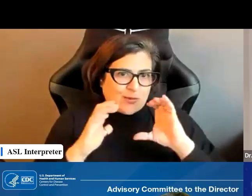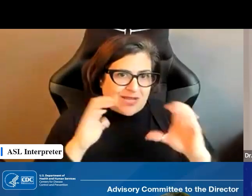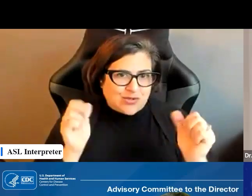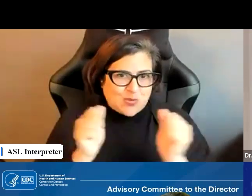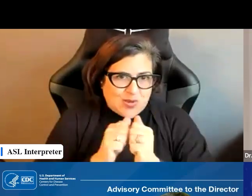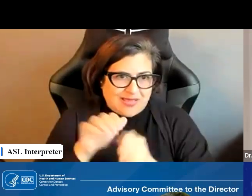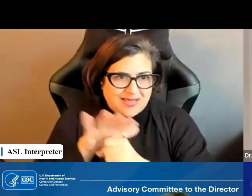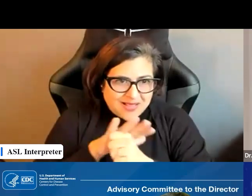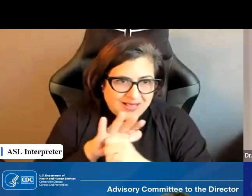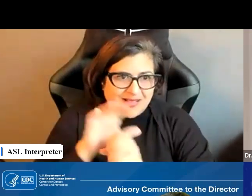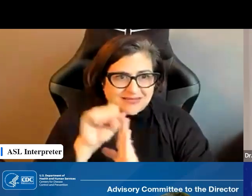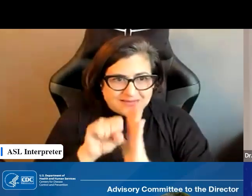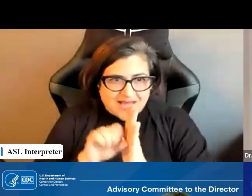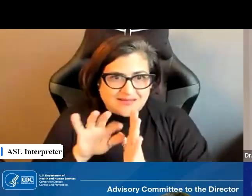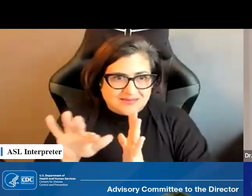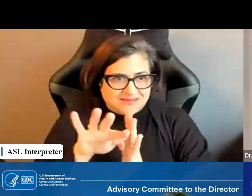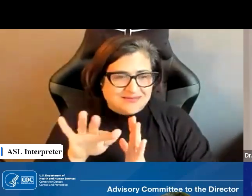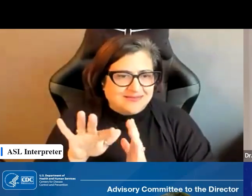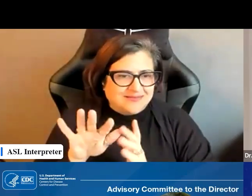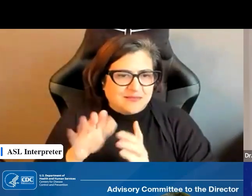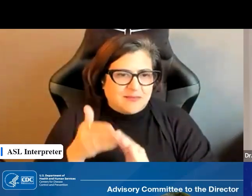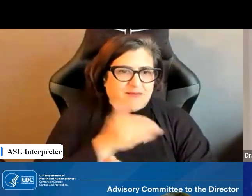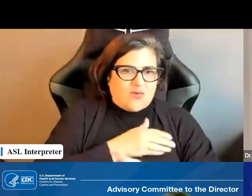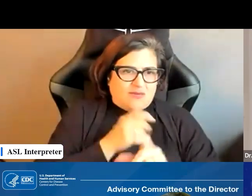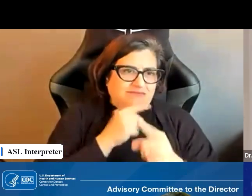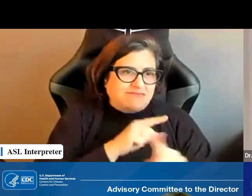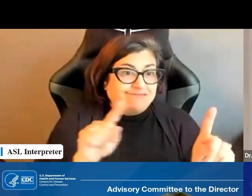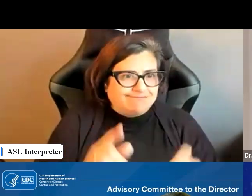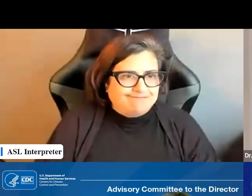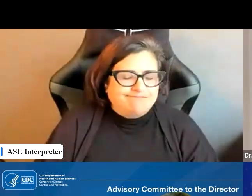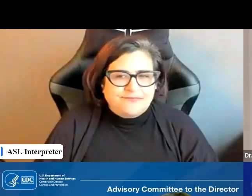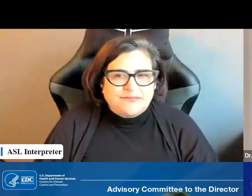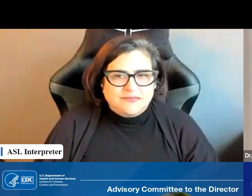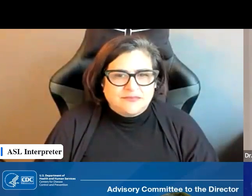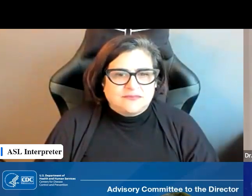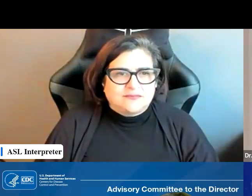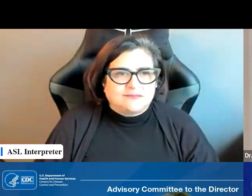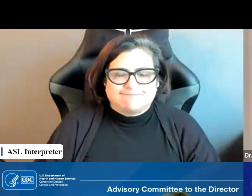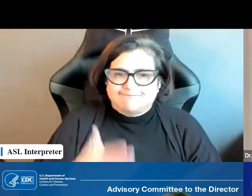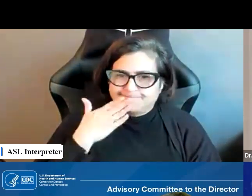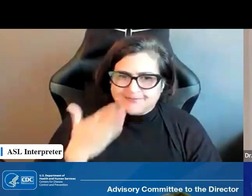and to our state and local health partners. Yeah, thanks, Josh, for raising that.